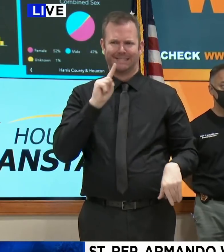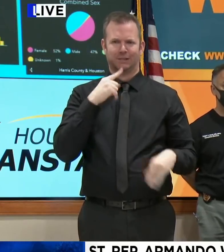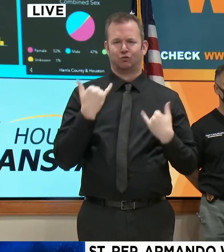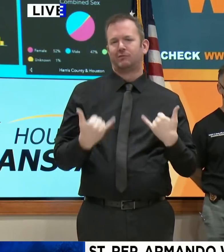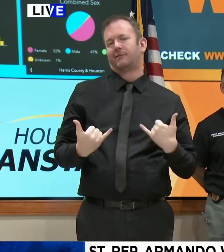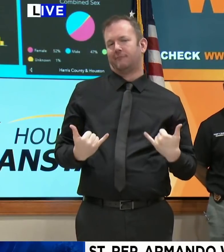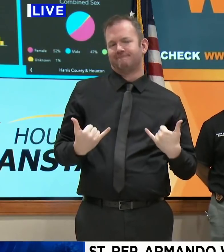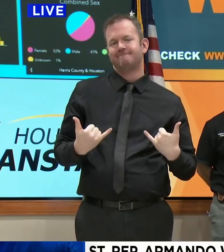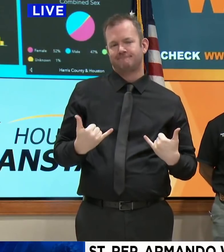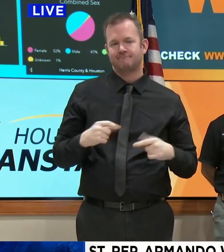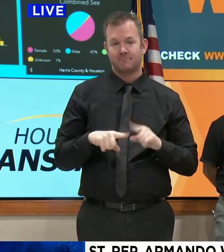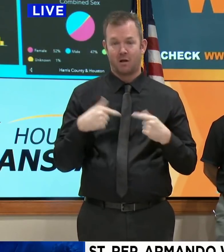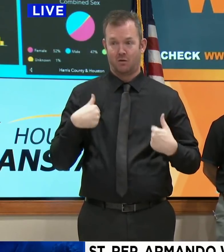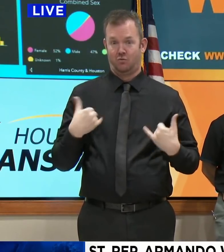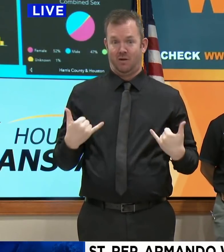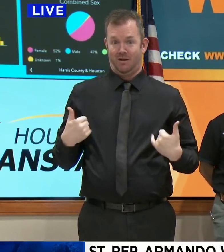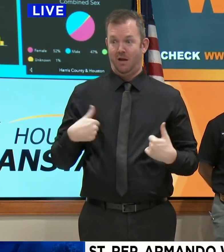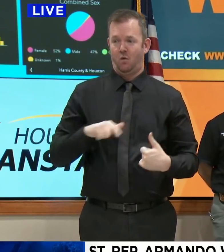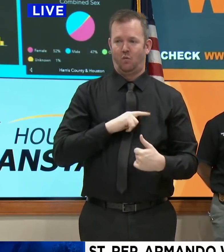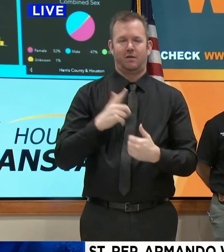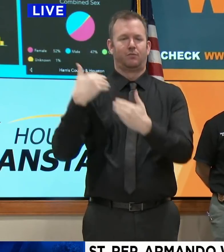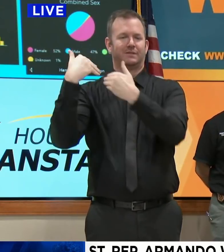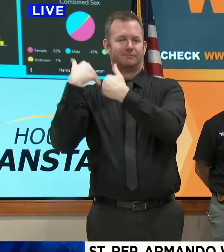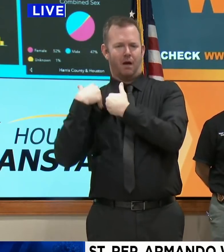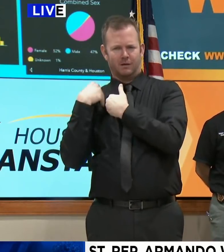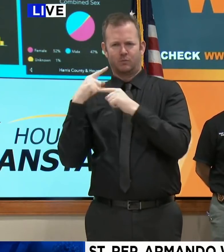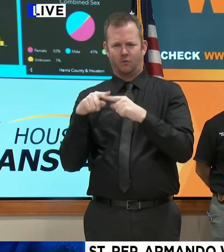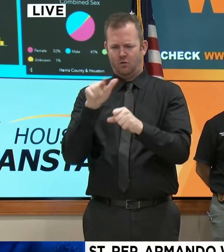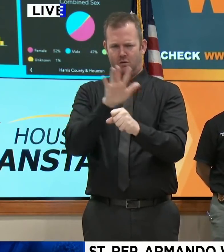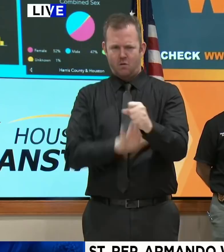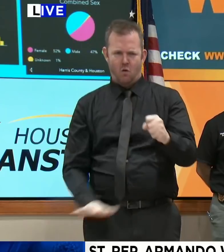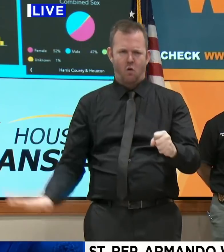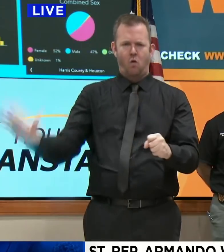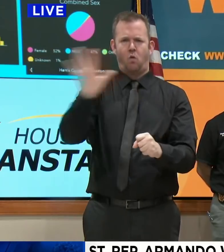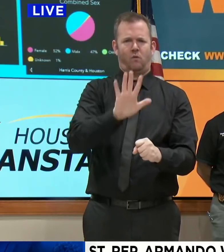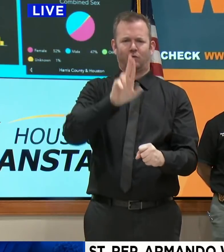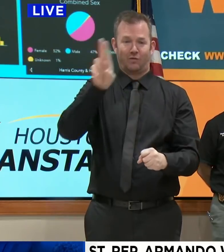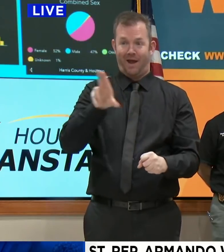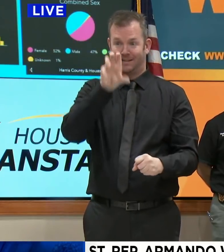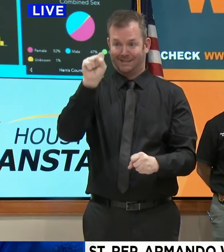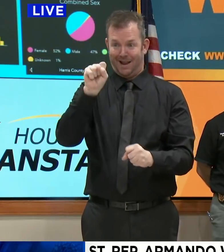This crisis is dire and it’s This crisis is dire and it’s serious. serious. But we have an opportunity here